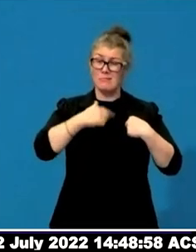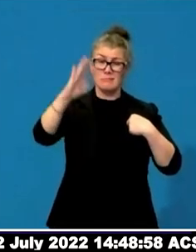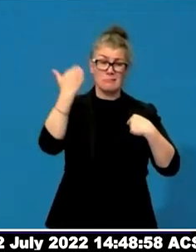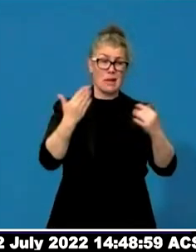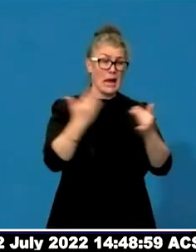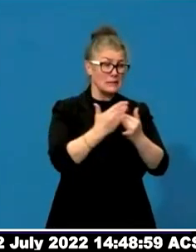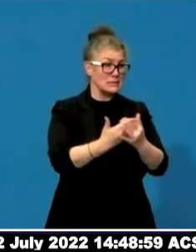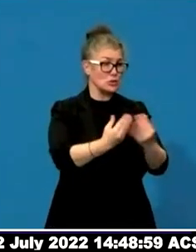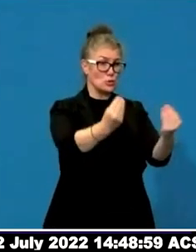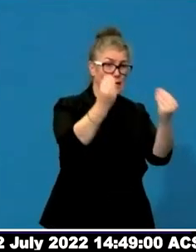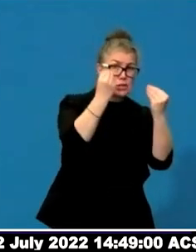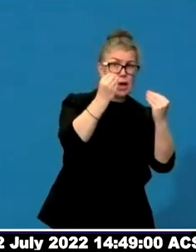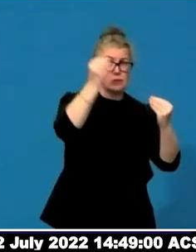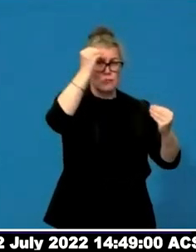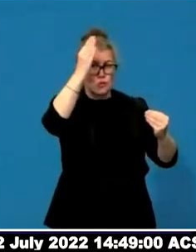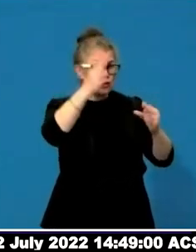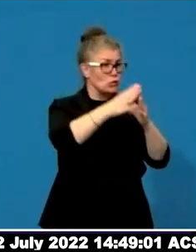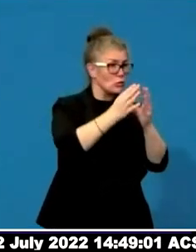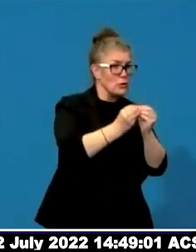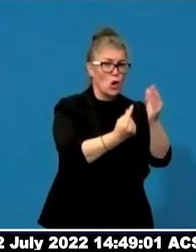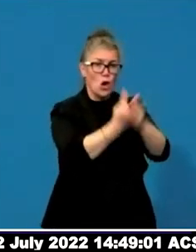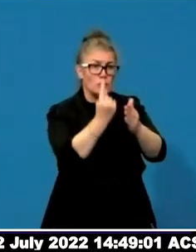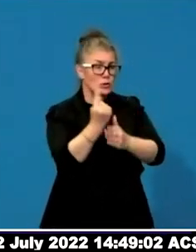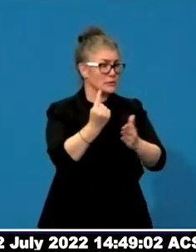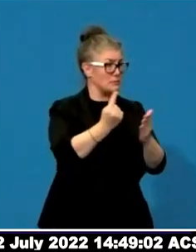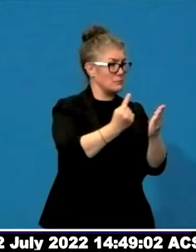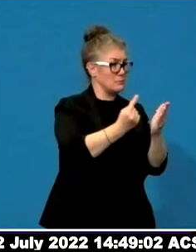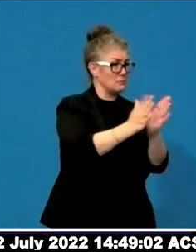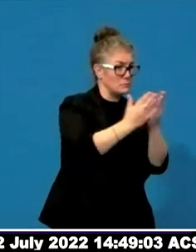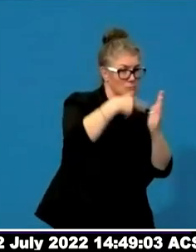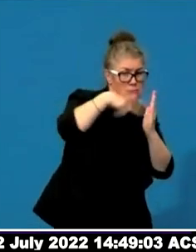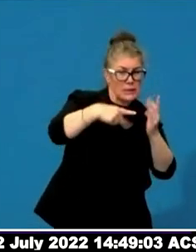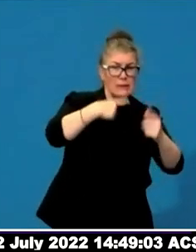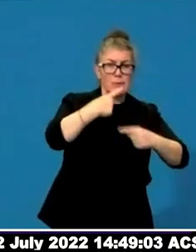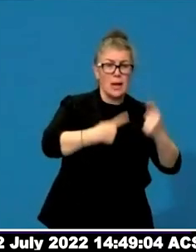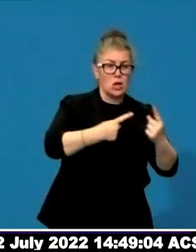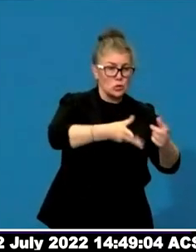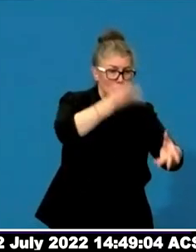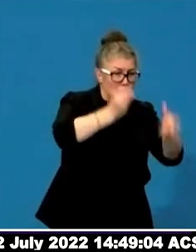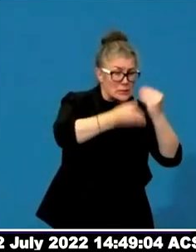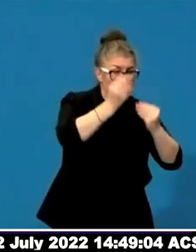education, and other opportunities to learn this scheme and to go into -